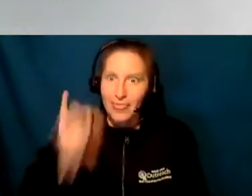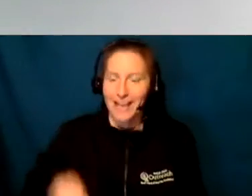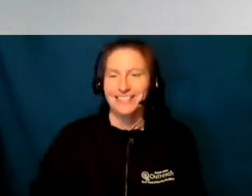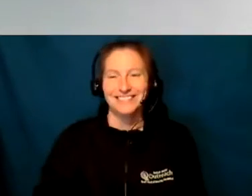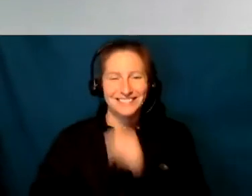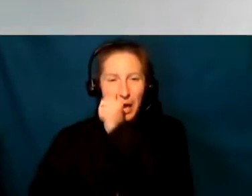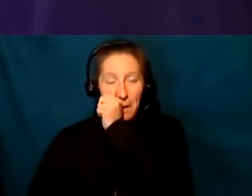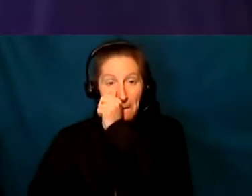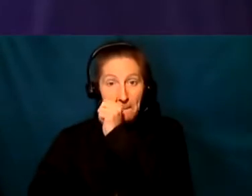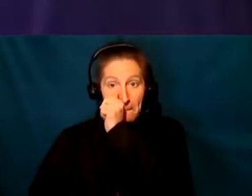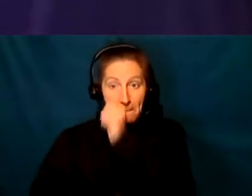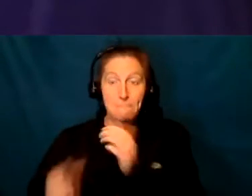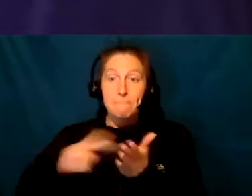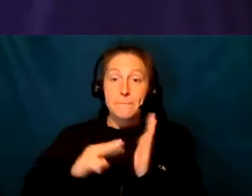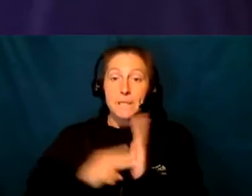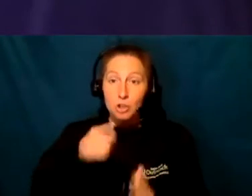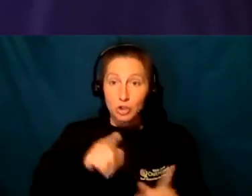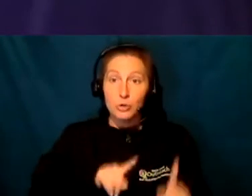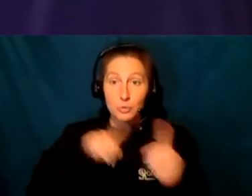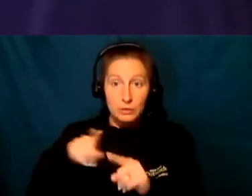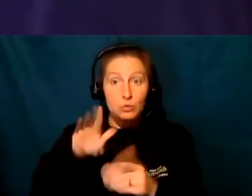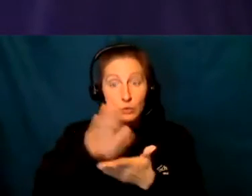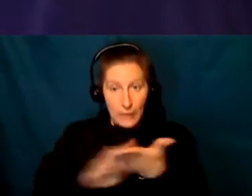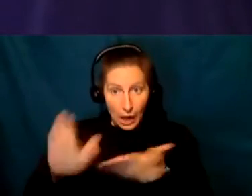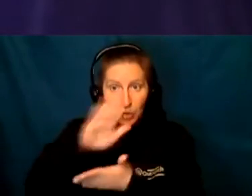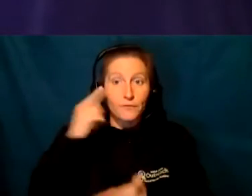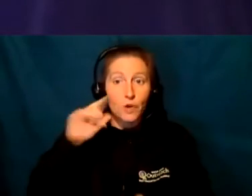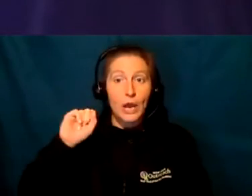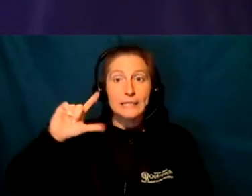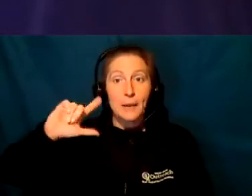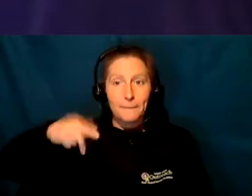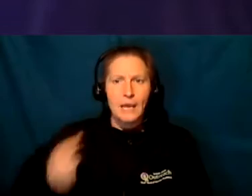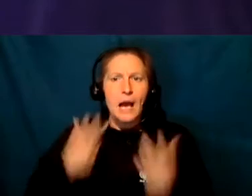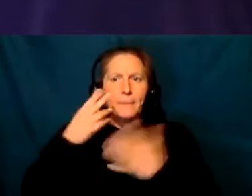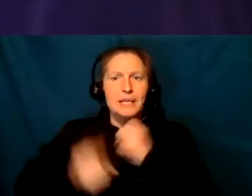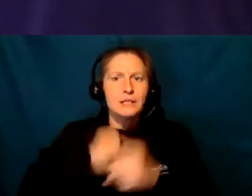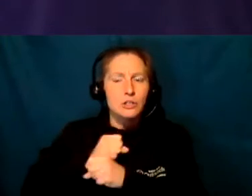to become a speech pathologist, how many years of schooling? Is it a master's degree?